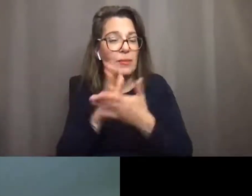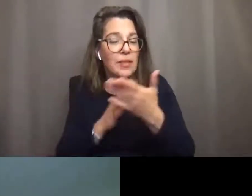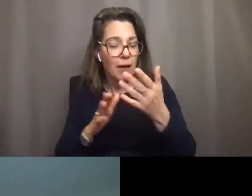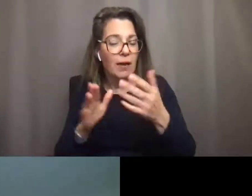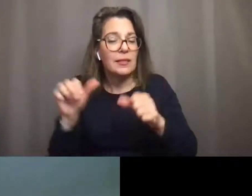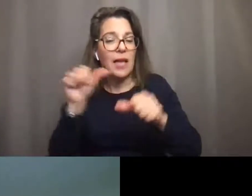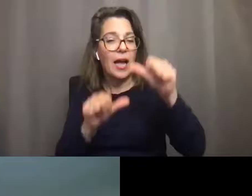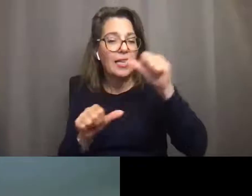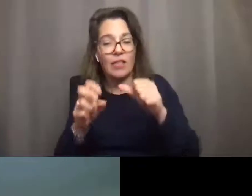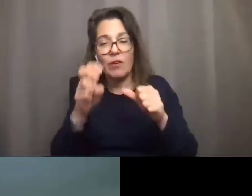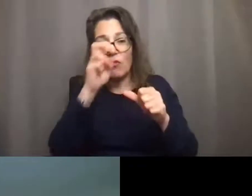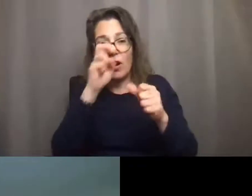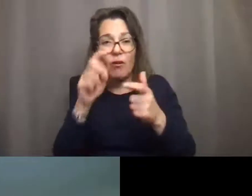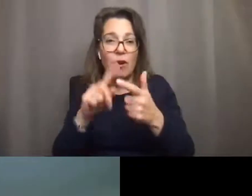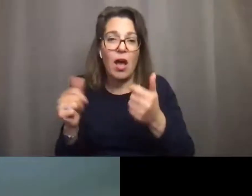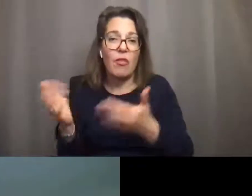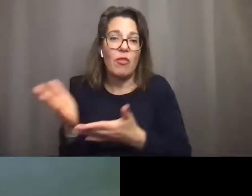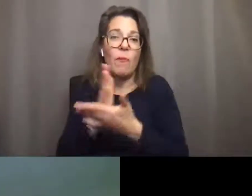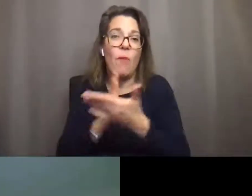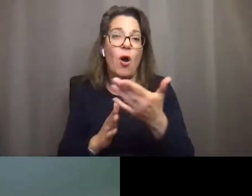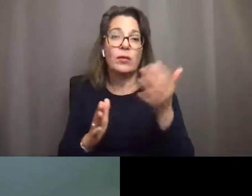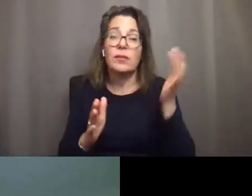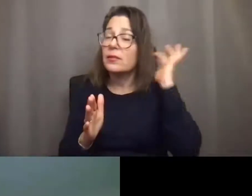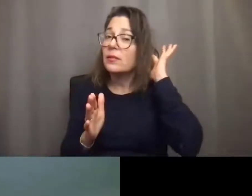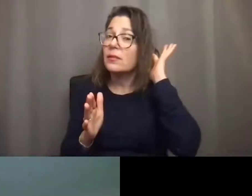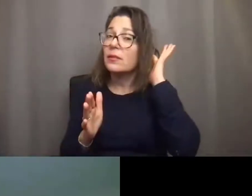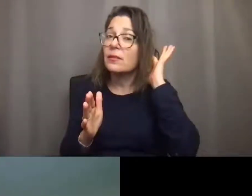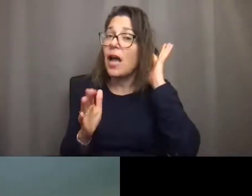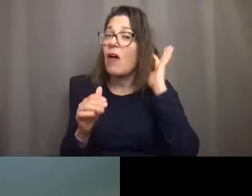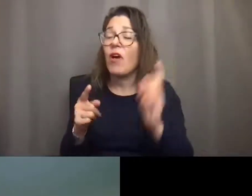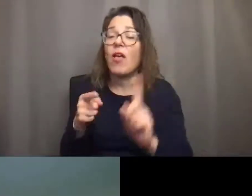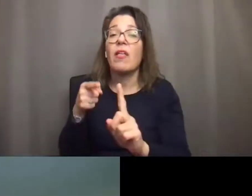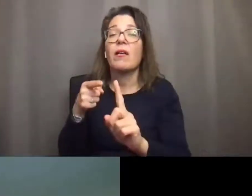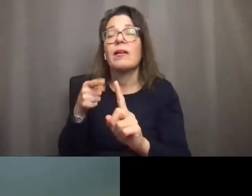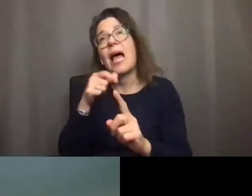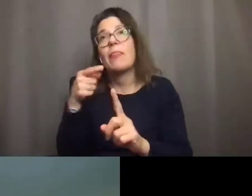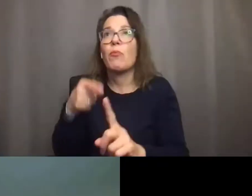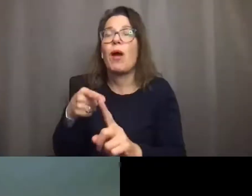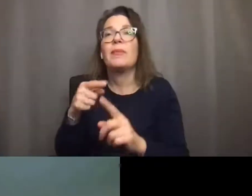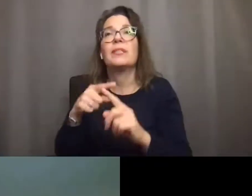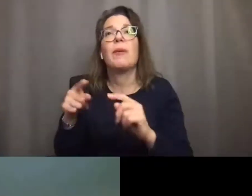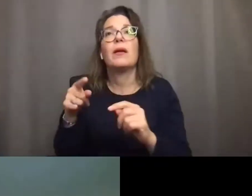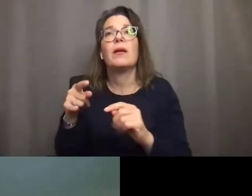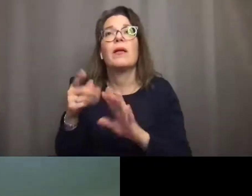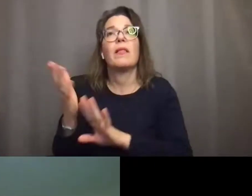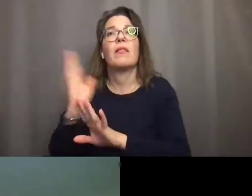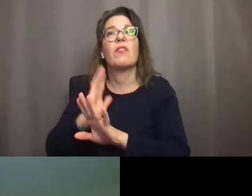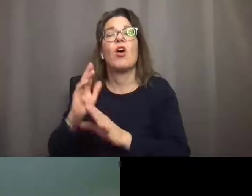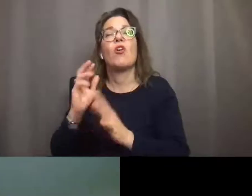and other parts of the premise … the rigor of the past research.